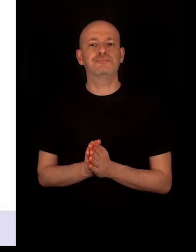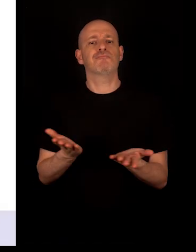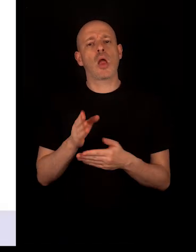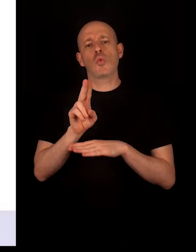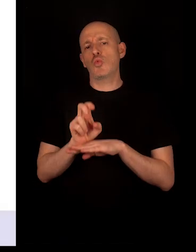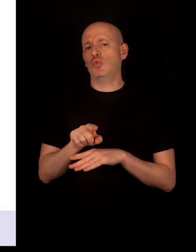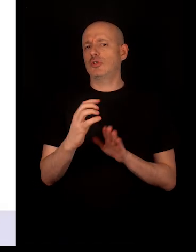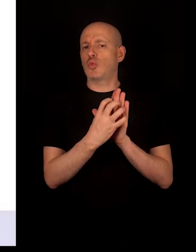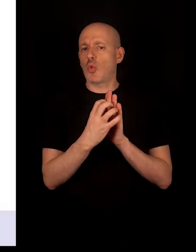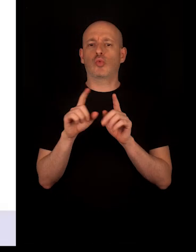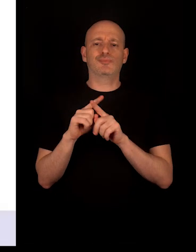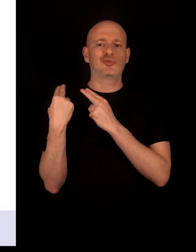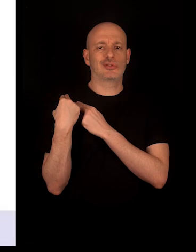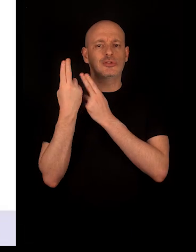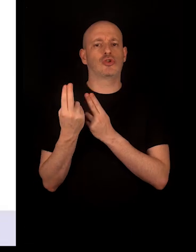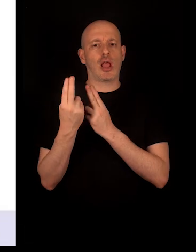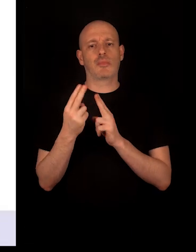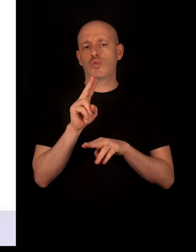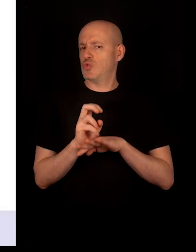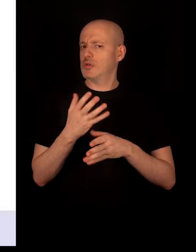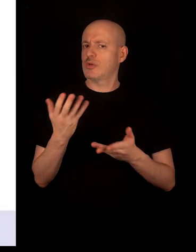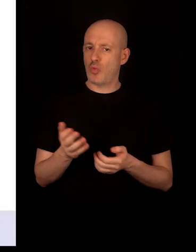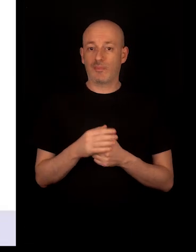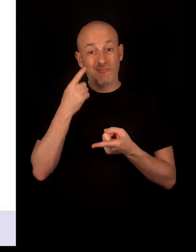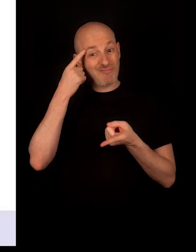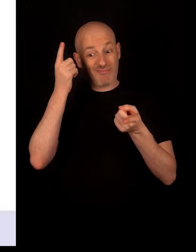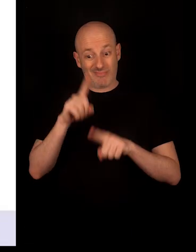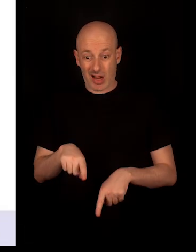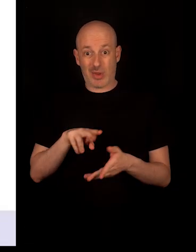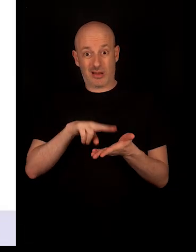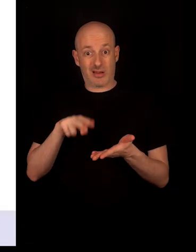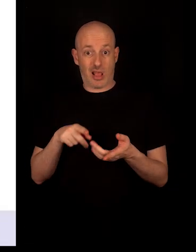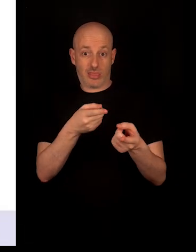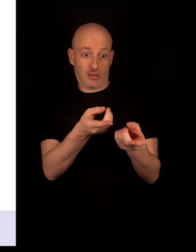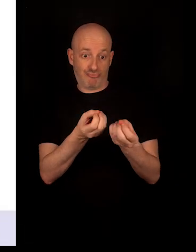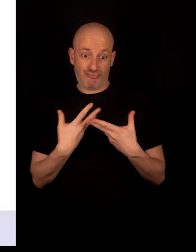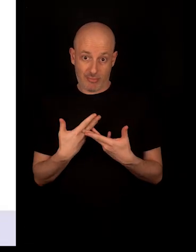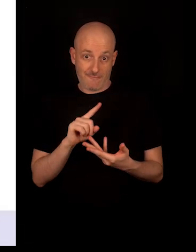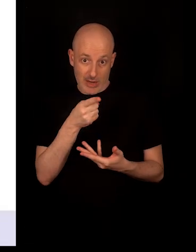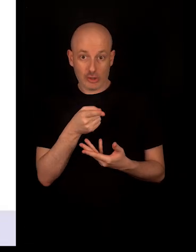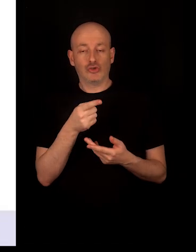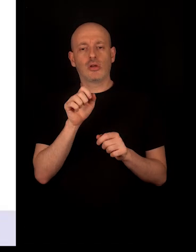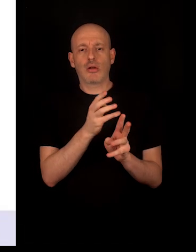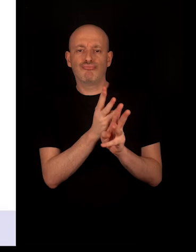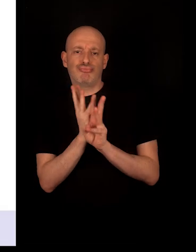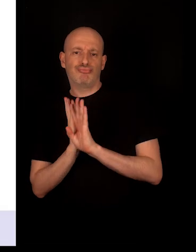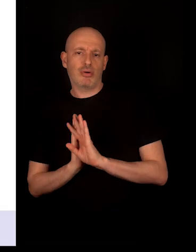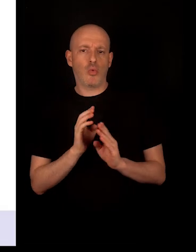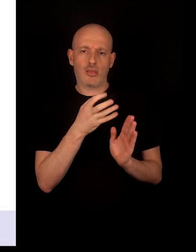And how to use the logo and the disclaimer? You download them when you receive your grant agreement